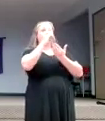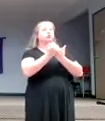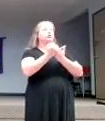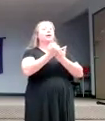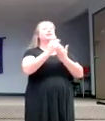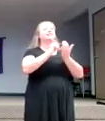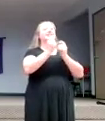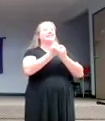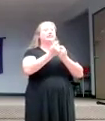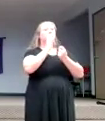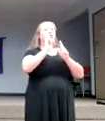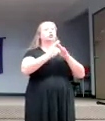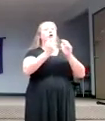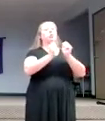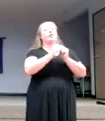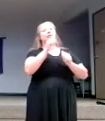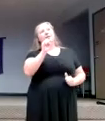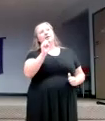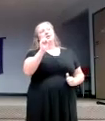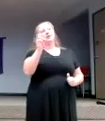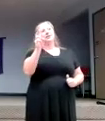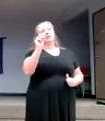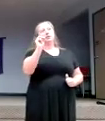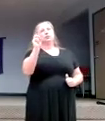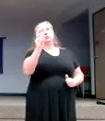We'd like to start with our Elsinore Valley Municipal Water District Board members. In